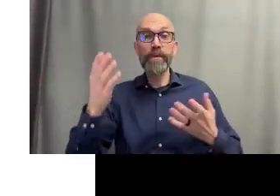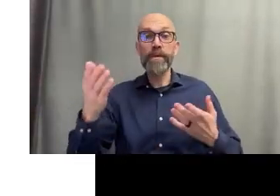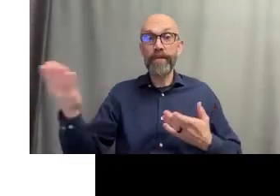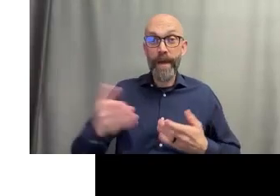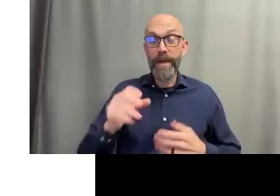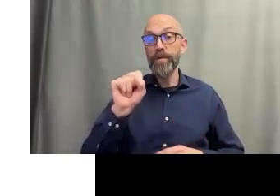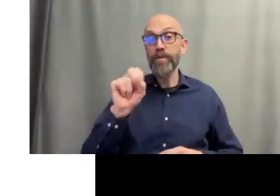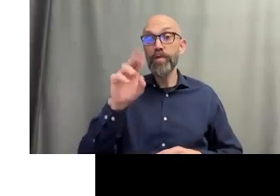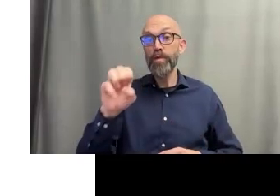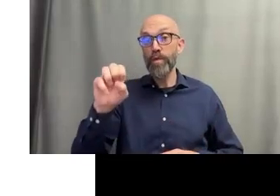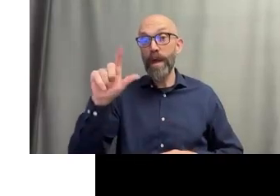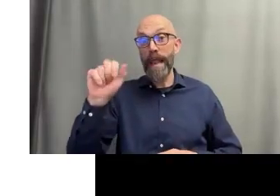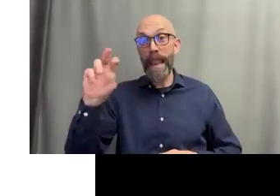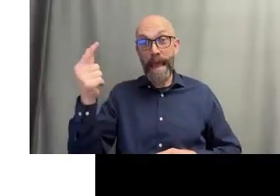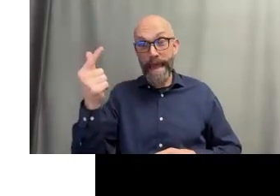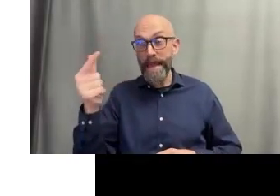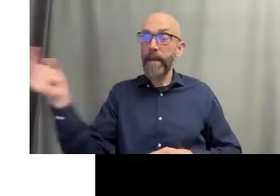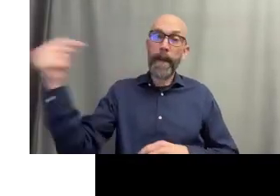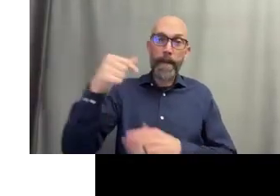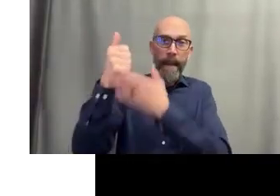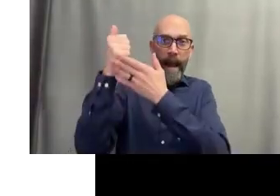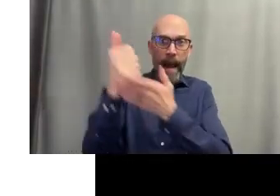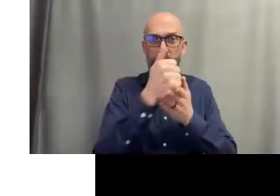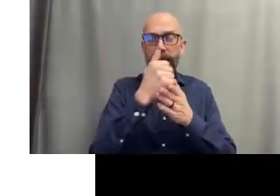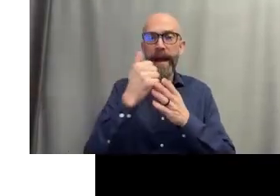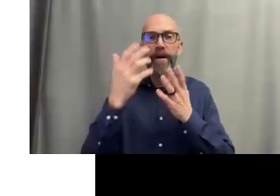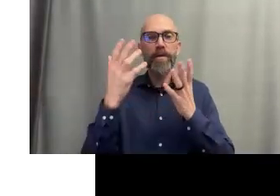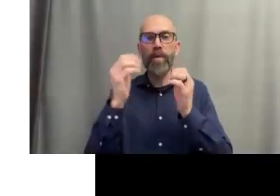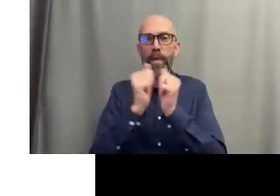To help us out with a workshop.